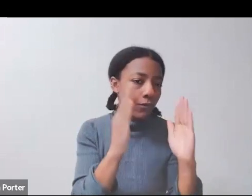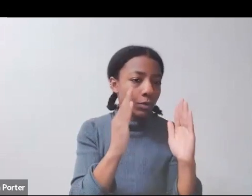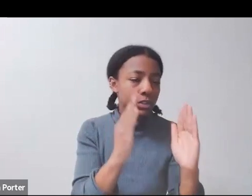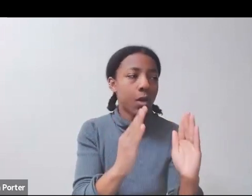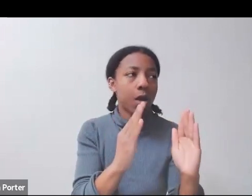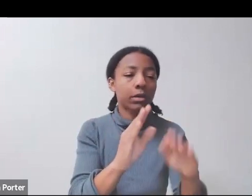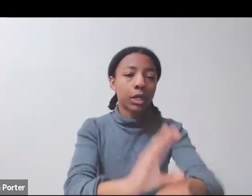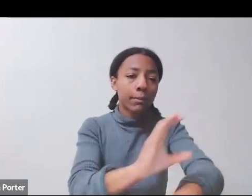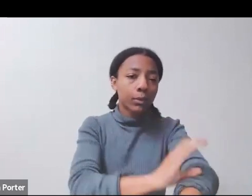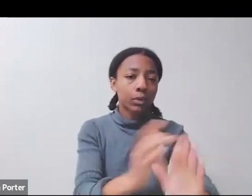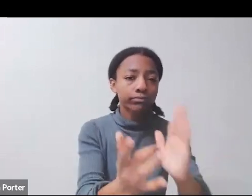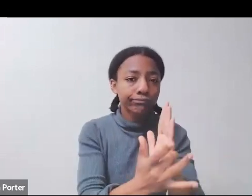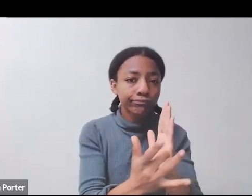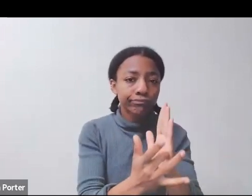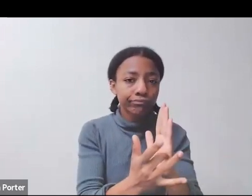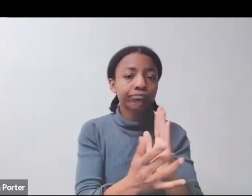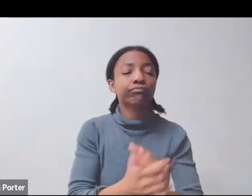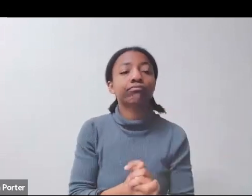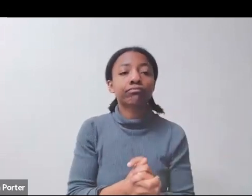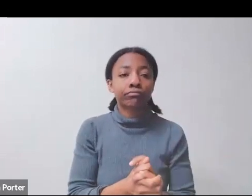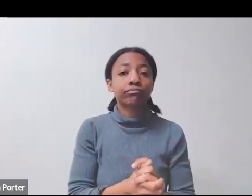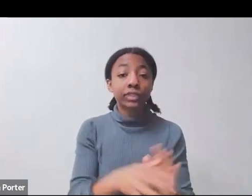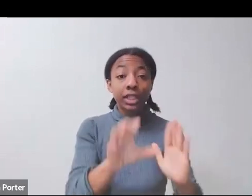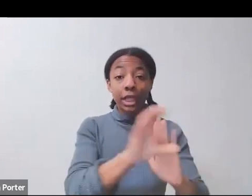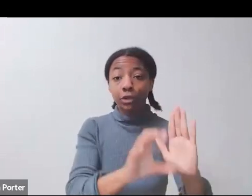There were a number of approved curriculum when it launched.